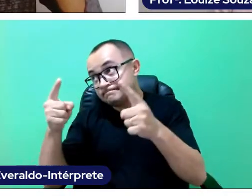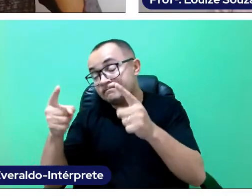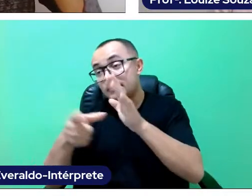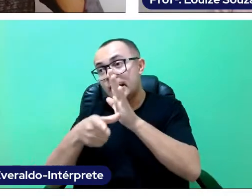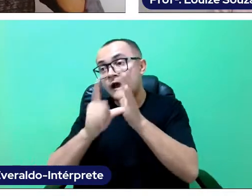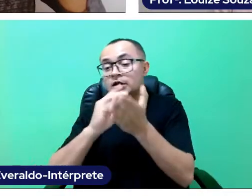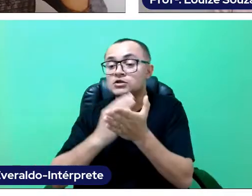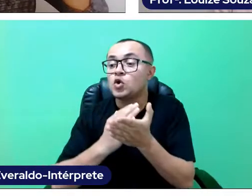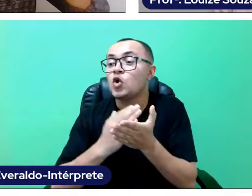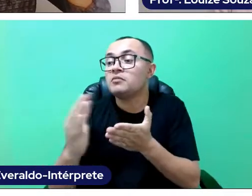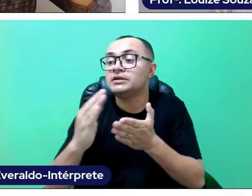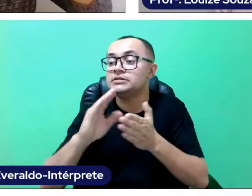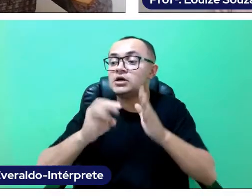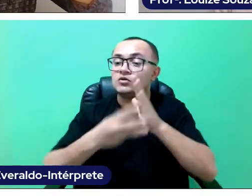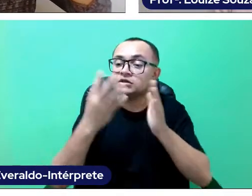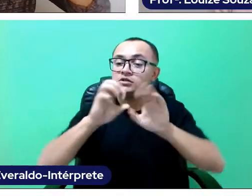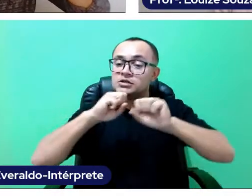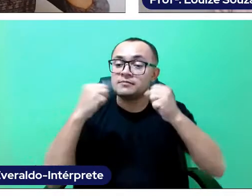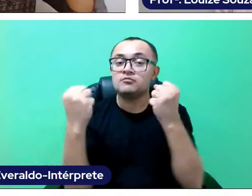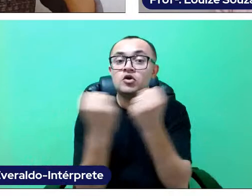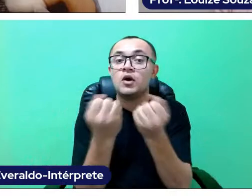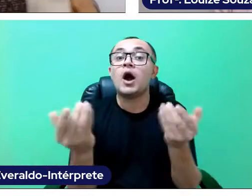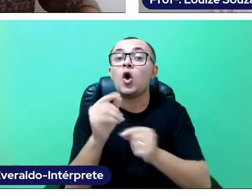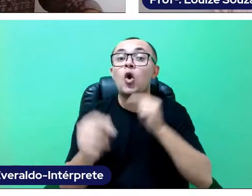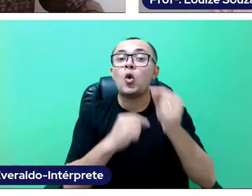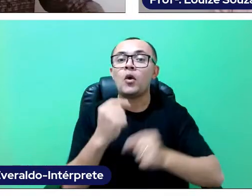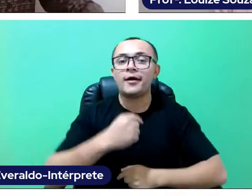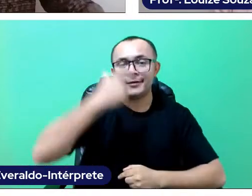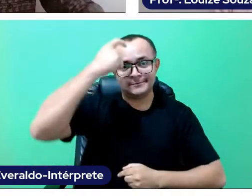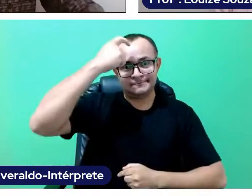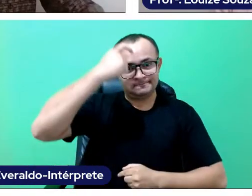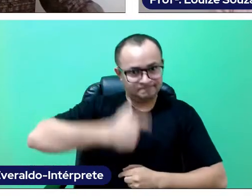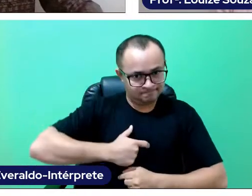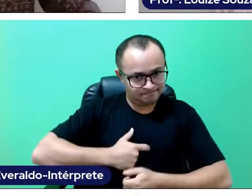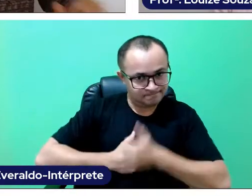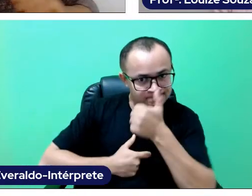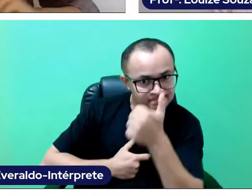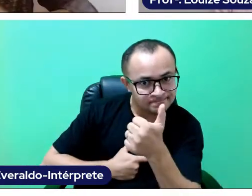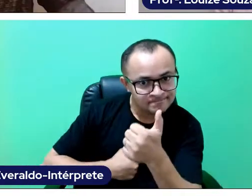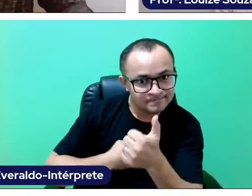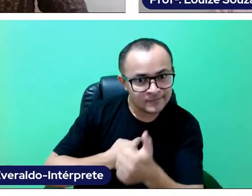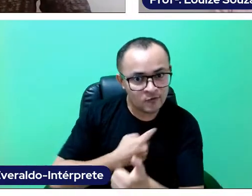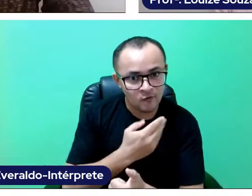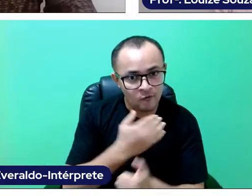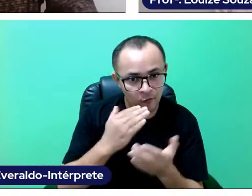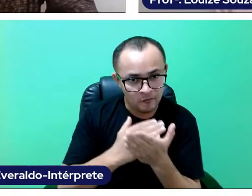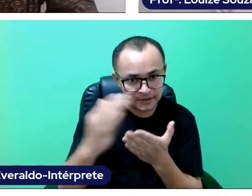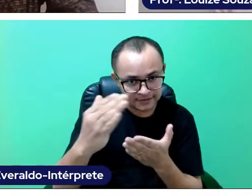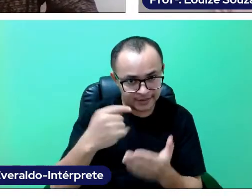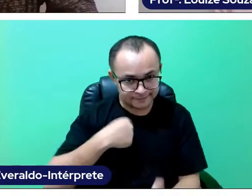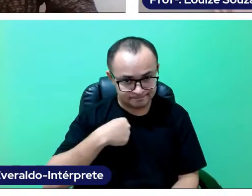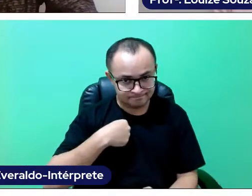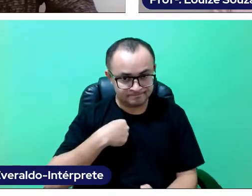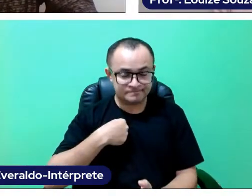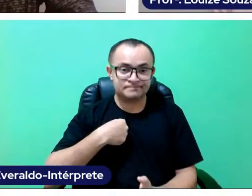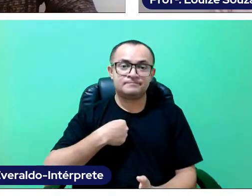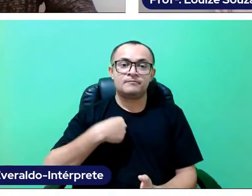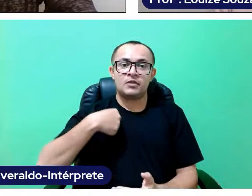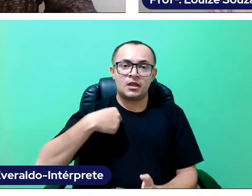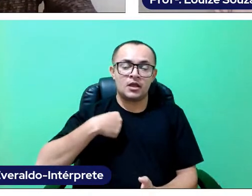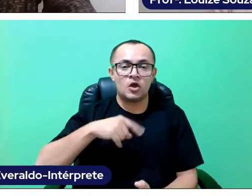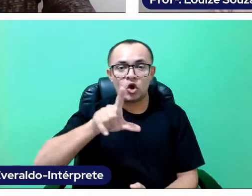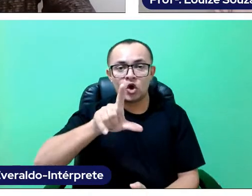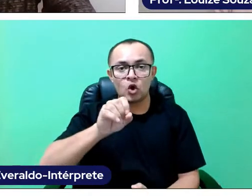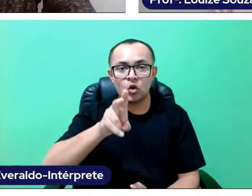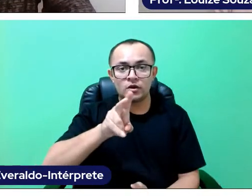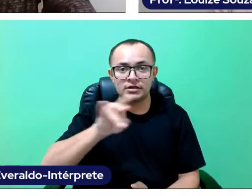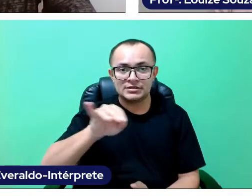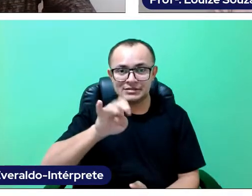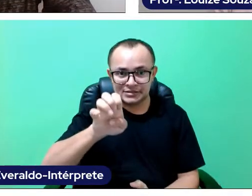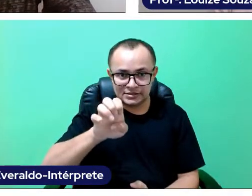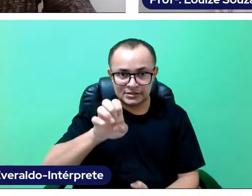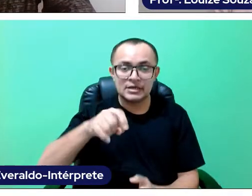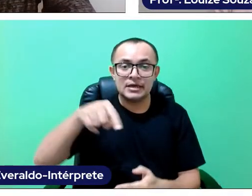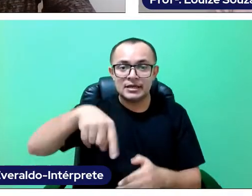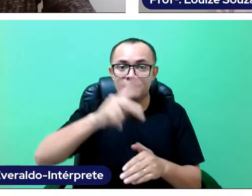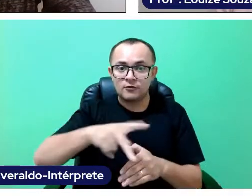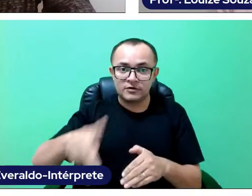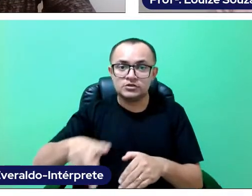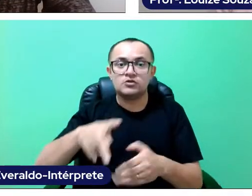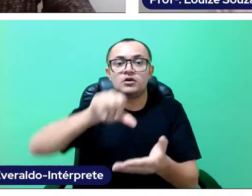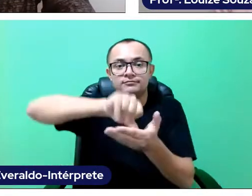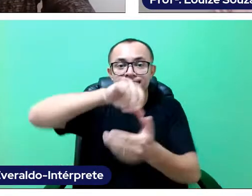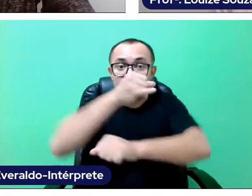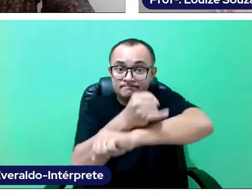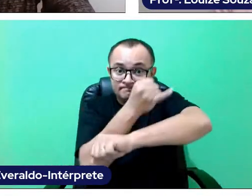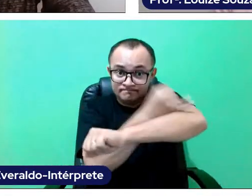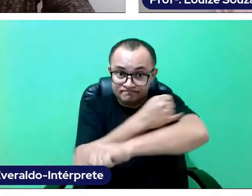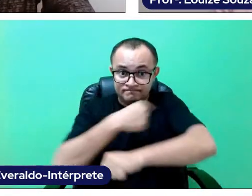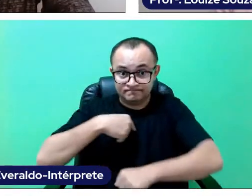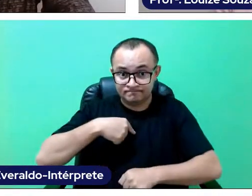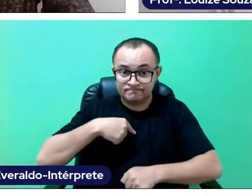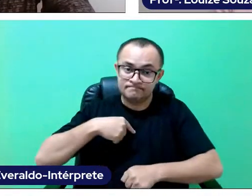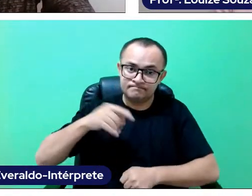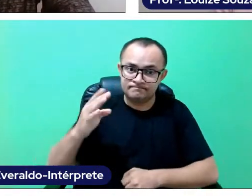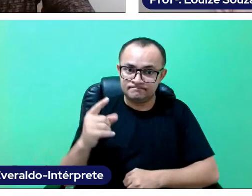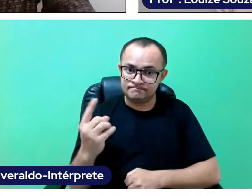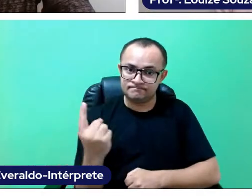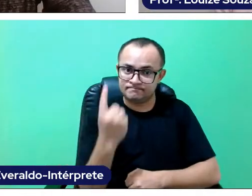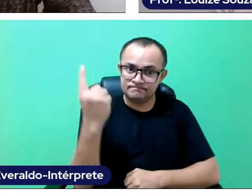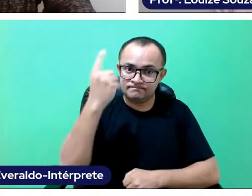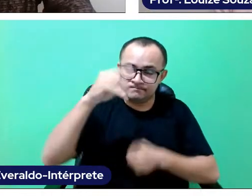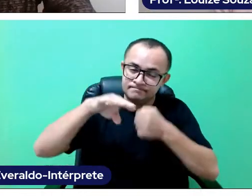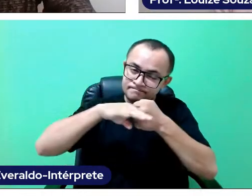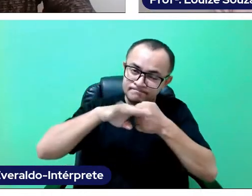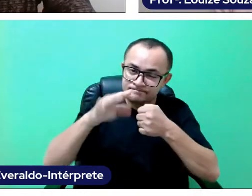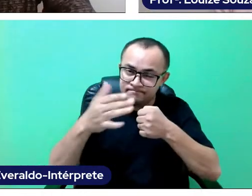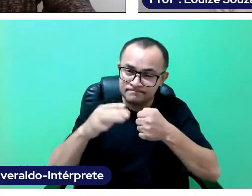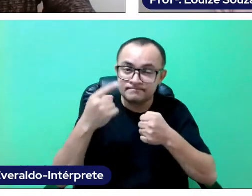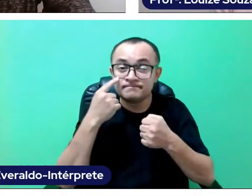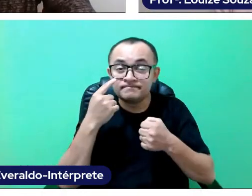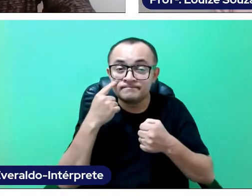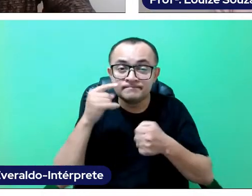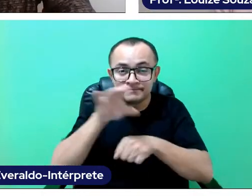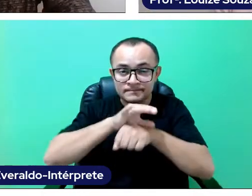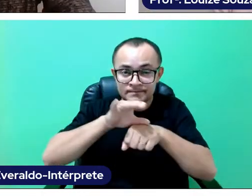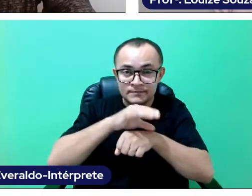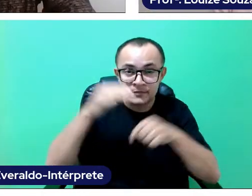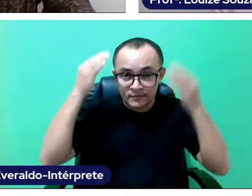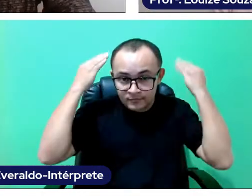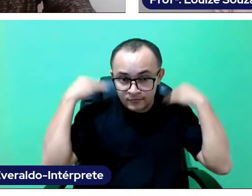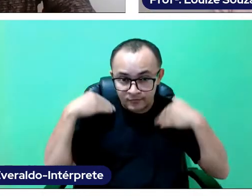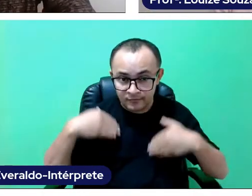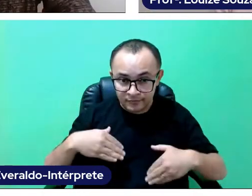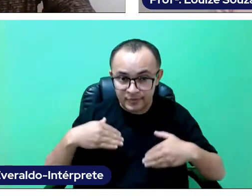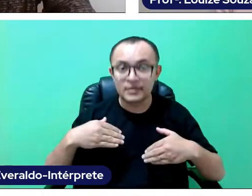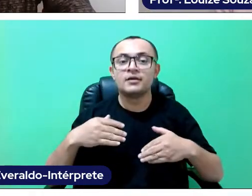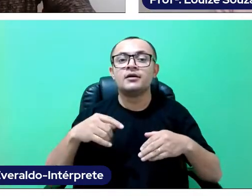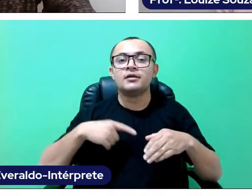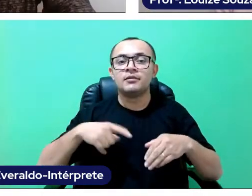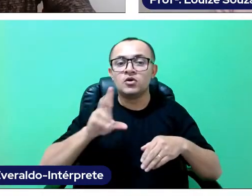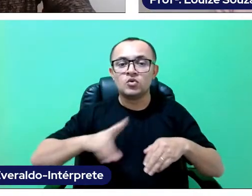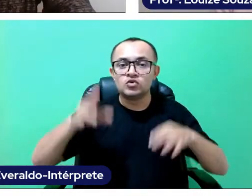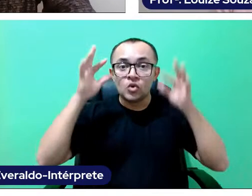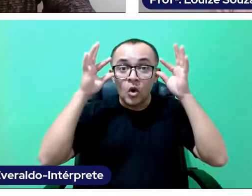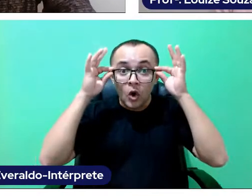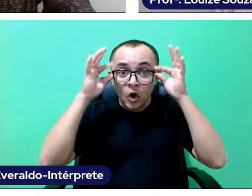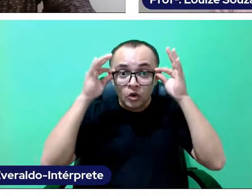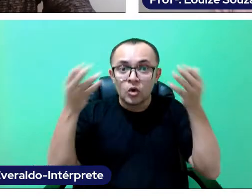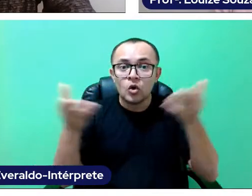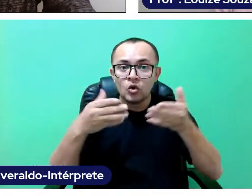I am Louize, a IFRN professor. I'm average height, white skin, hazel eyes, medium hair, and I wear glasses. Today I am wearing a pink shirt.